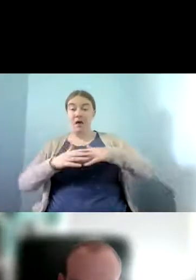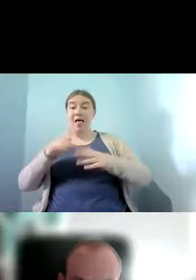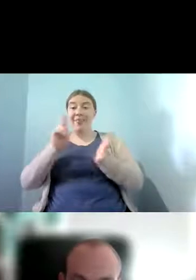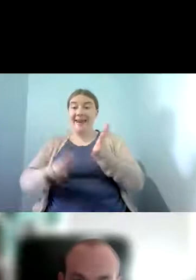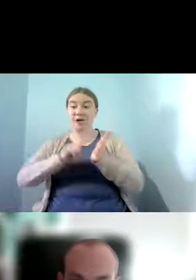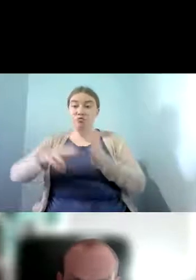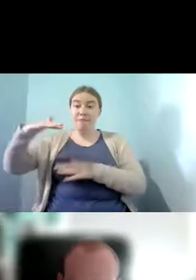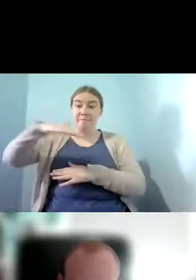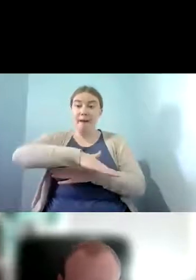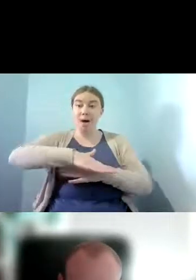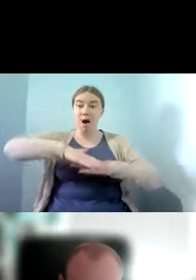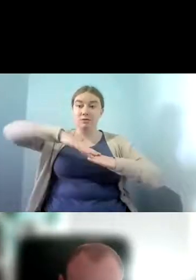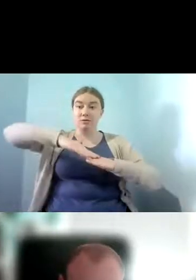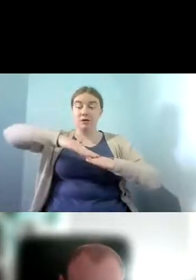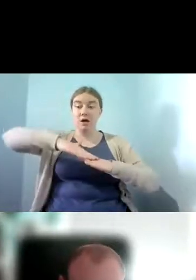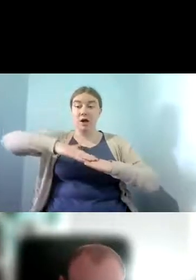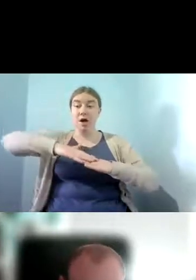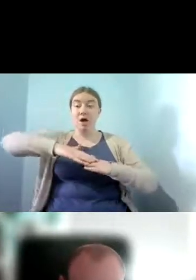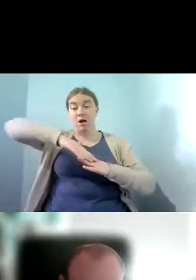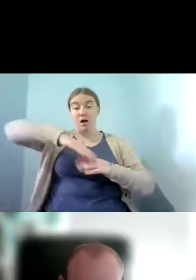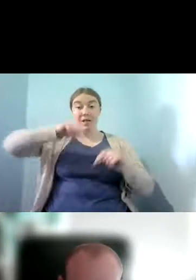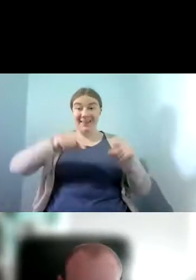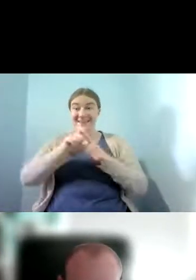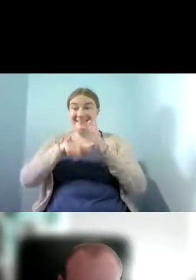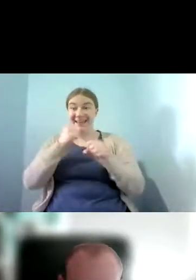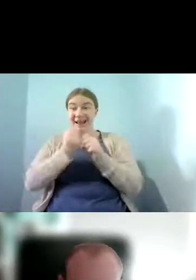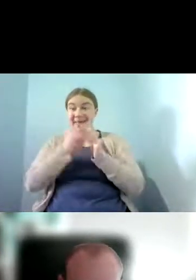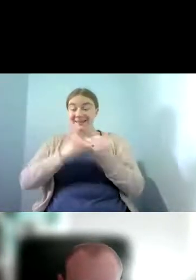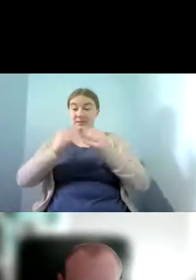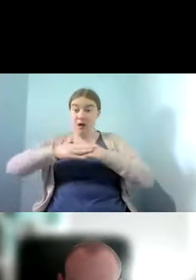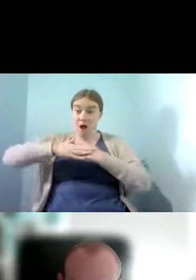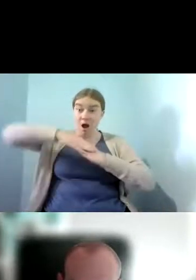as less space was available the overall fish pass length is approximately 80